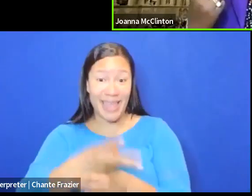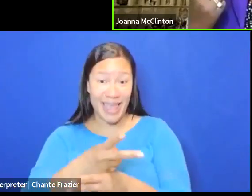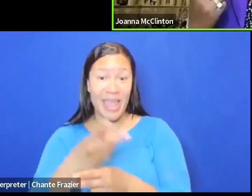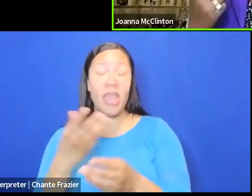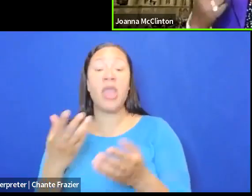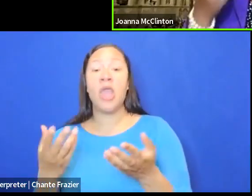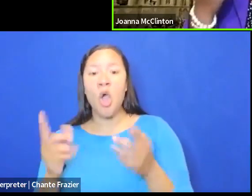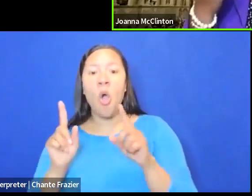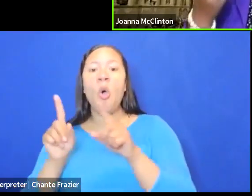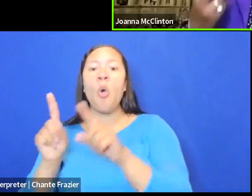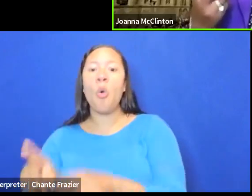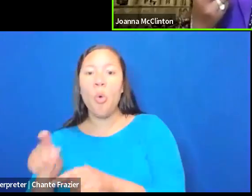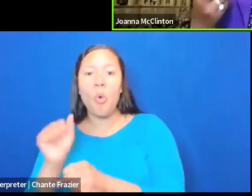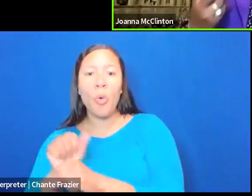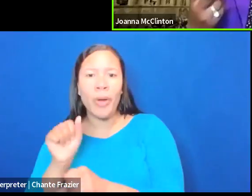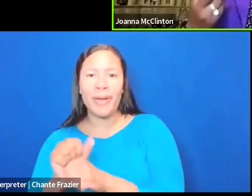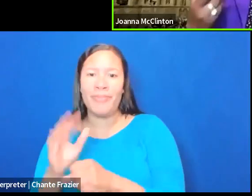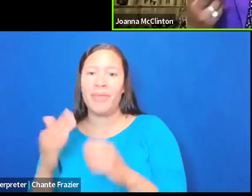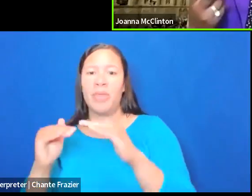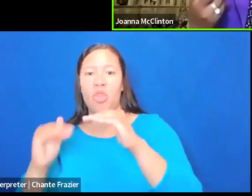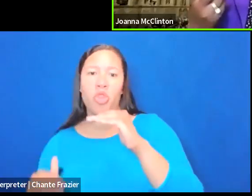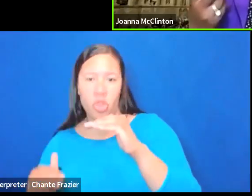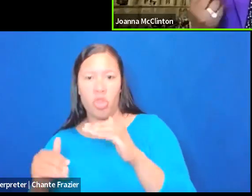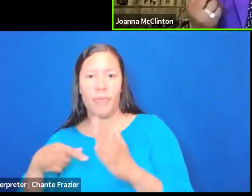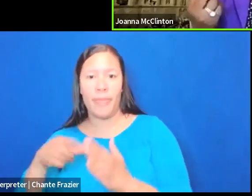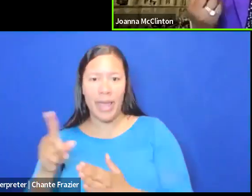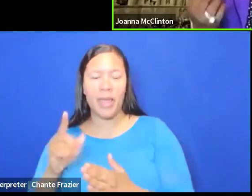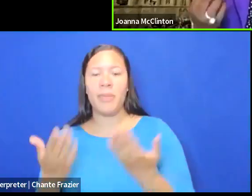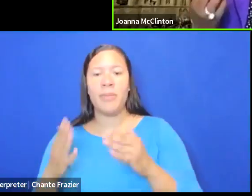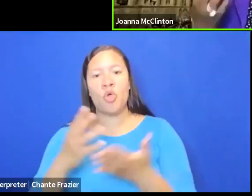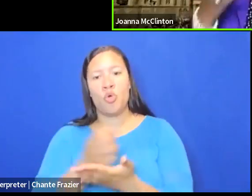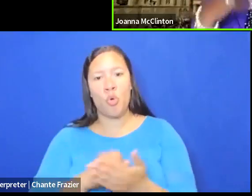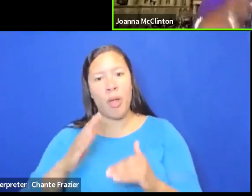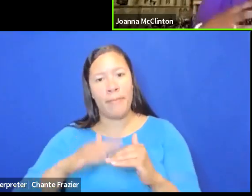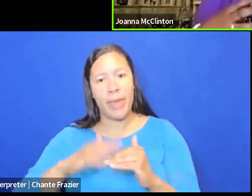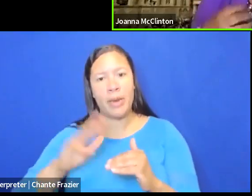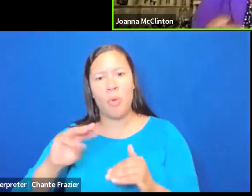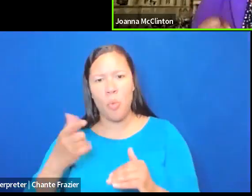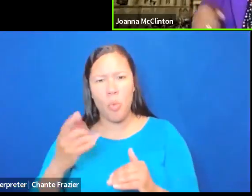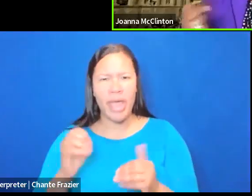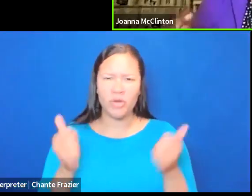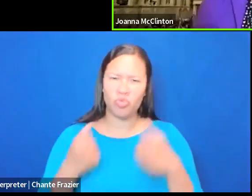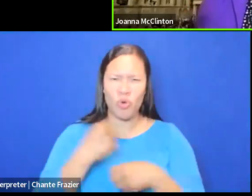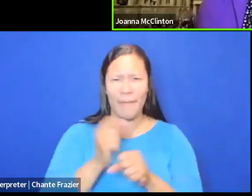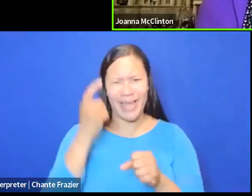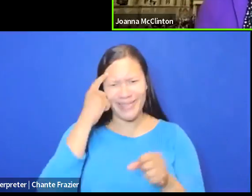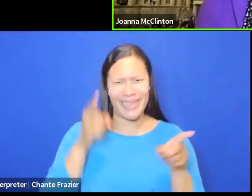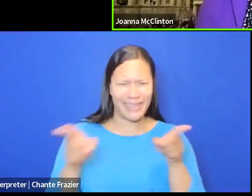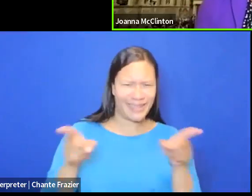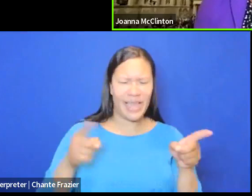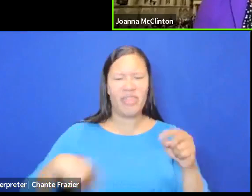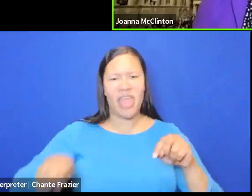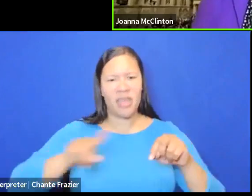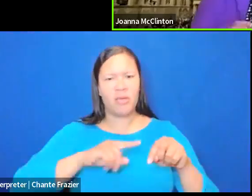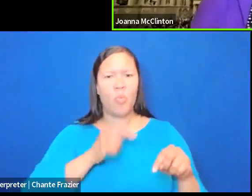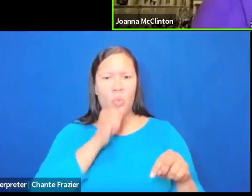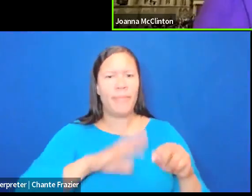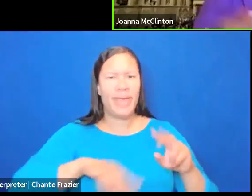young child, then go to a job where I might